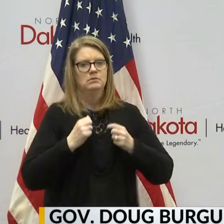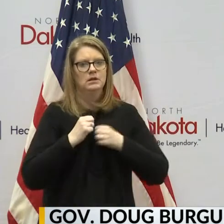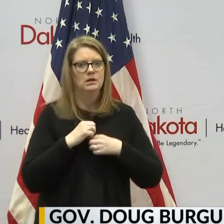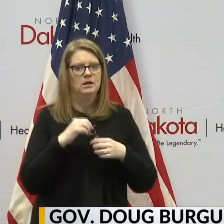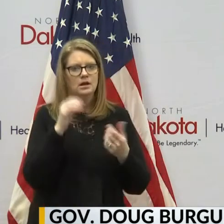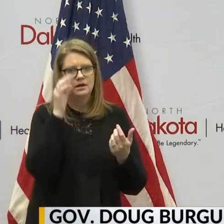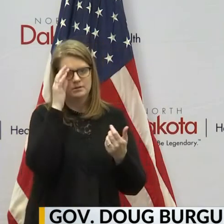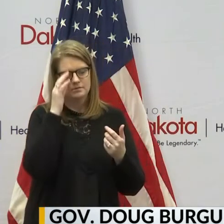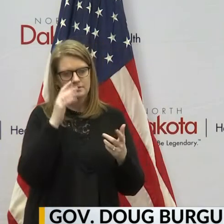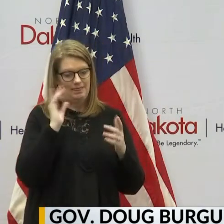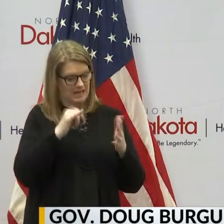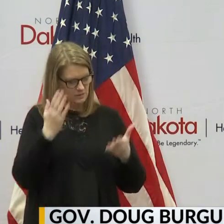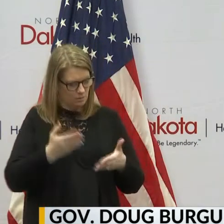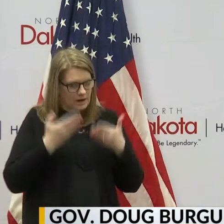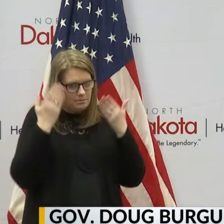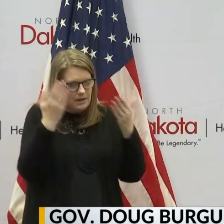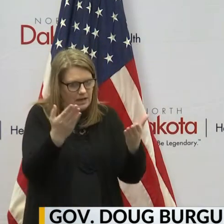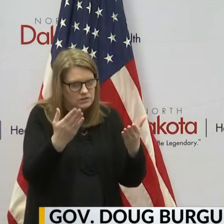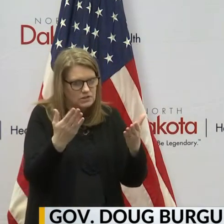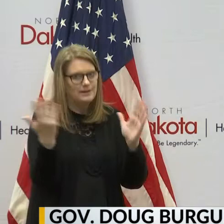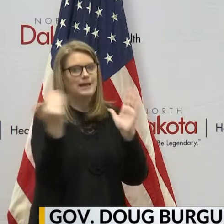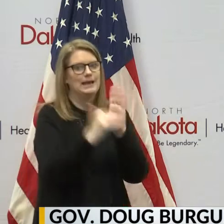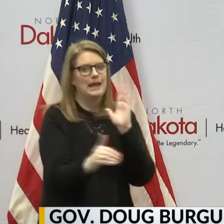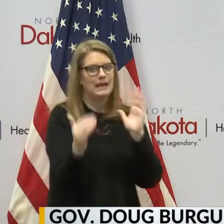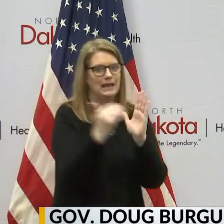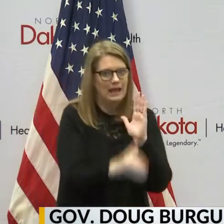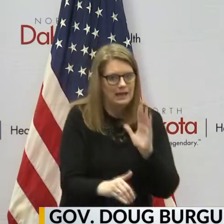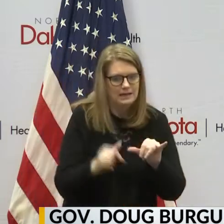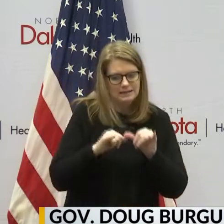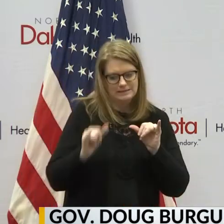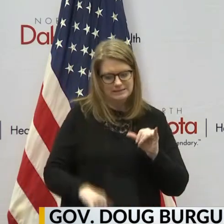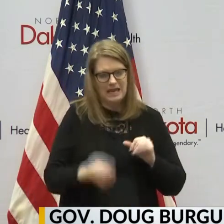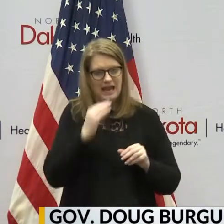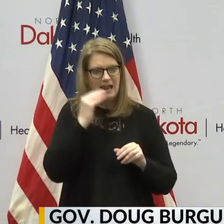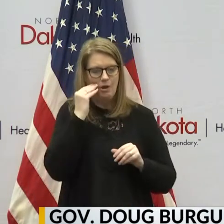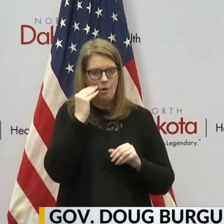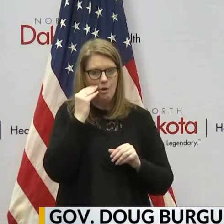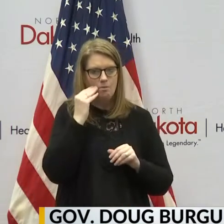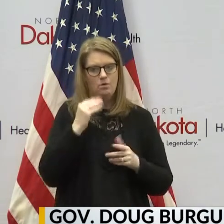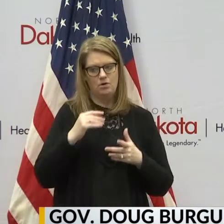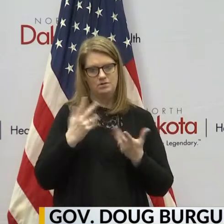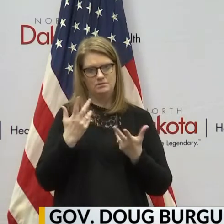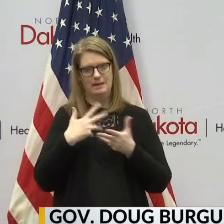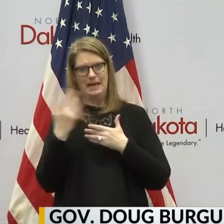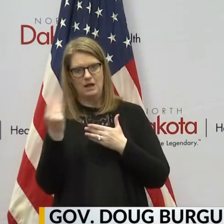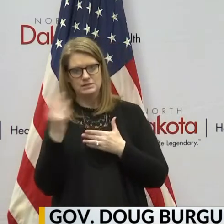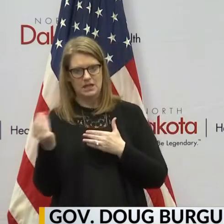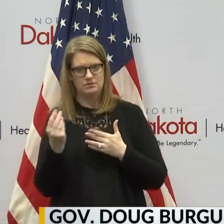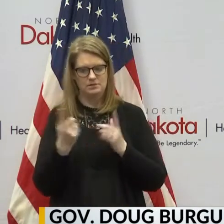SPREAD. AGAIN, STAY HOME IS A